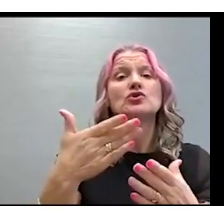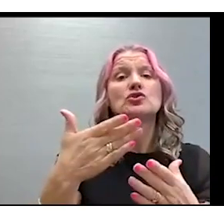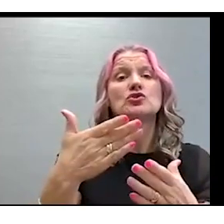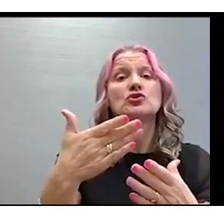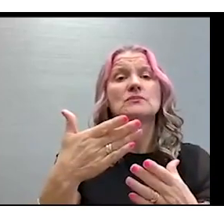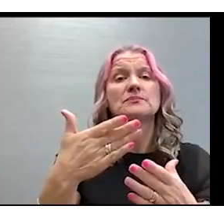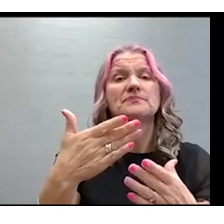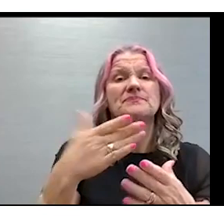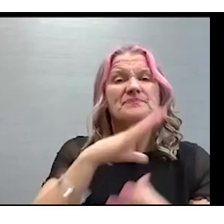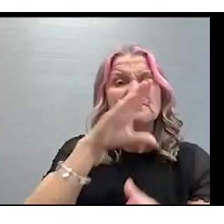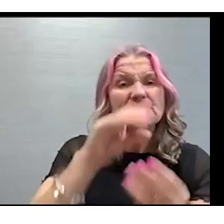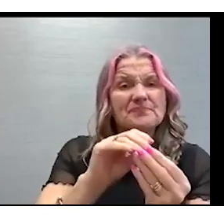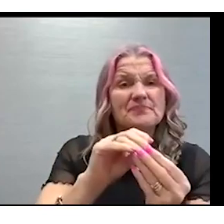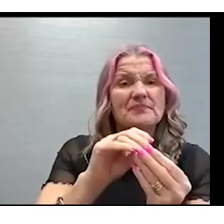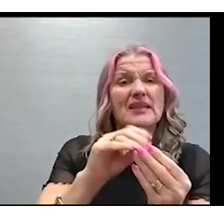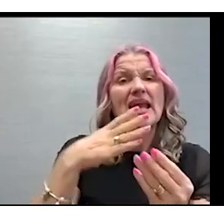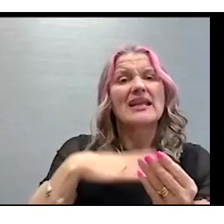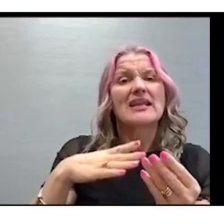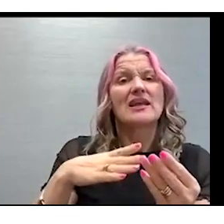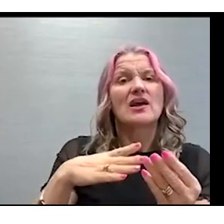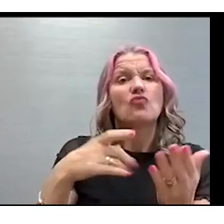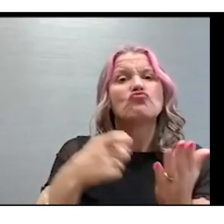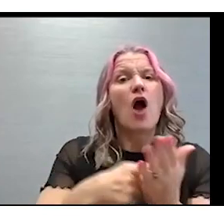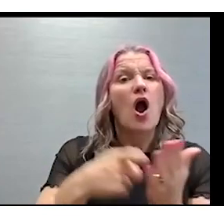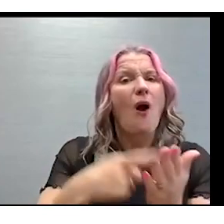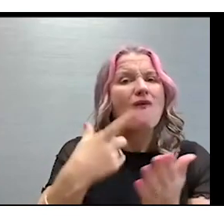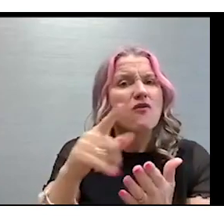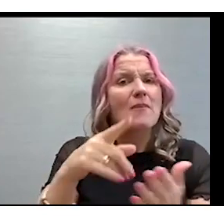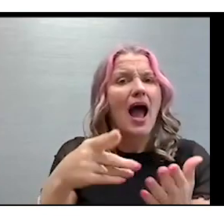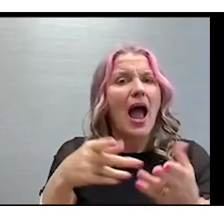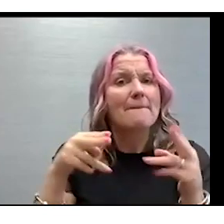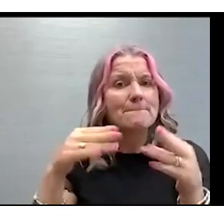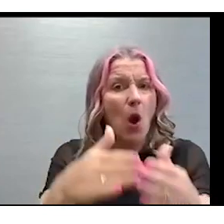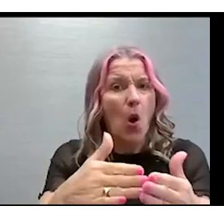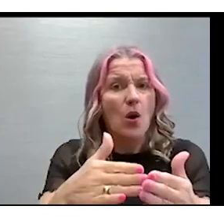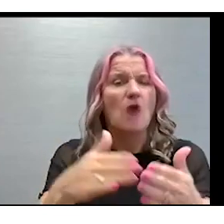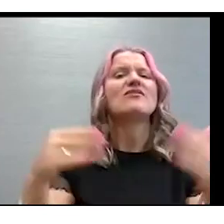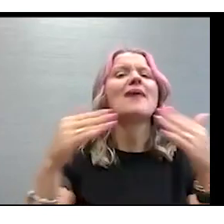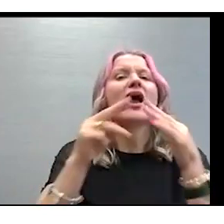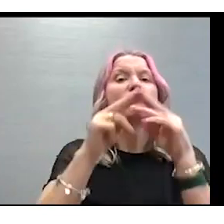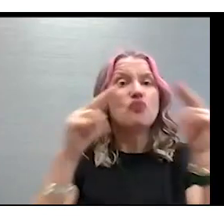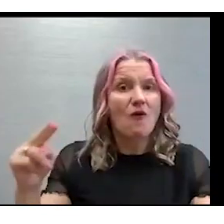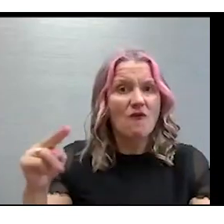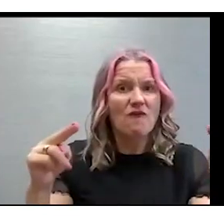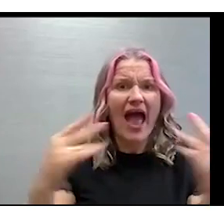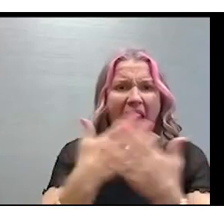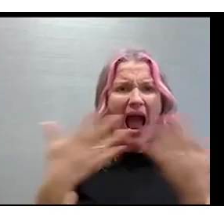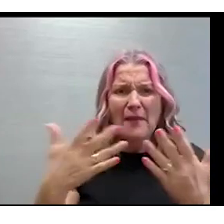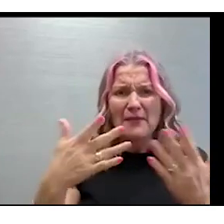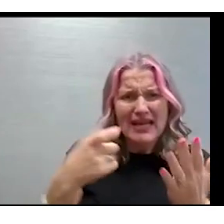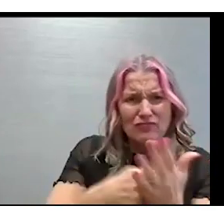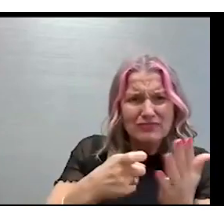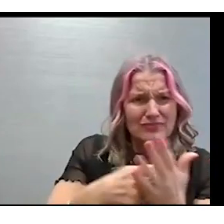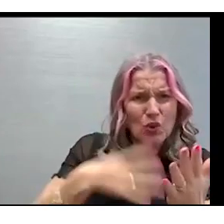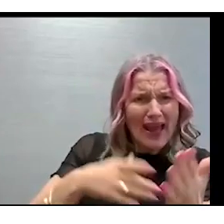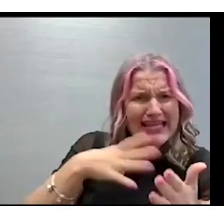So I gave it the size of like the rock wool package and the size of my roof. And I said how many packages of this do I need to order?